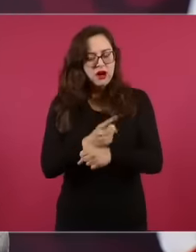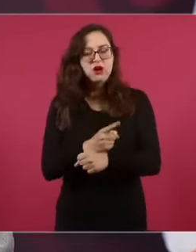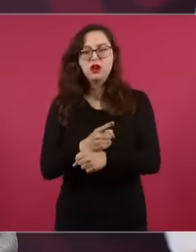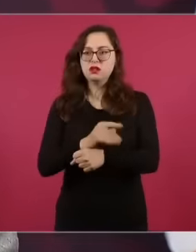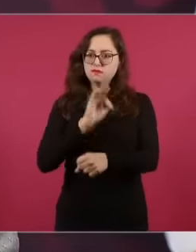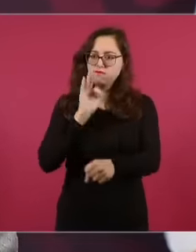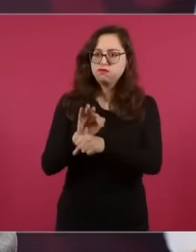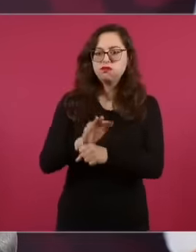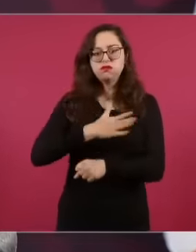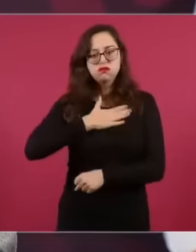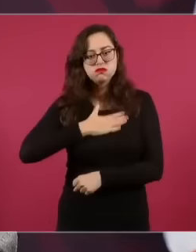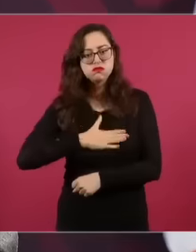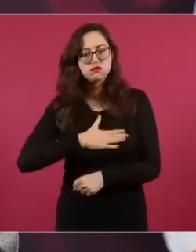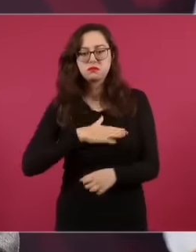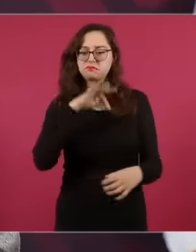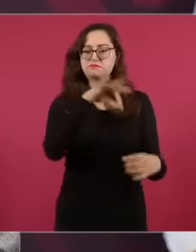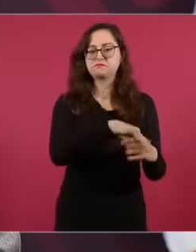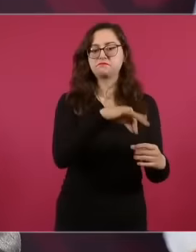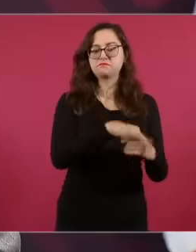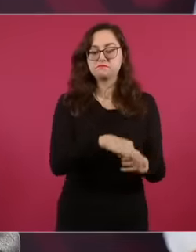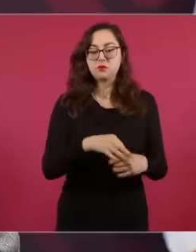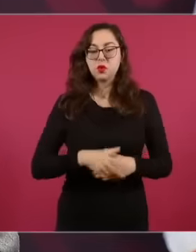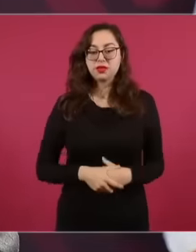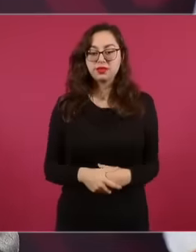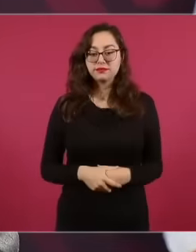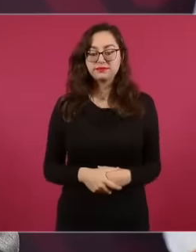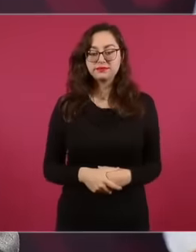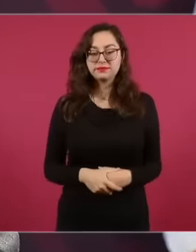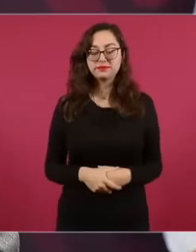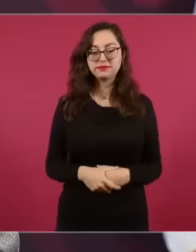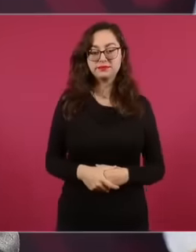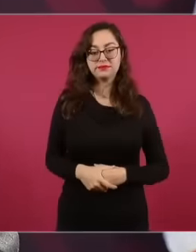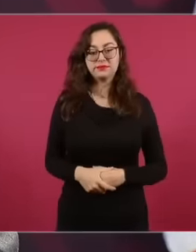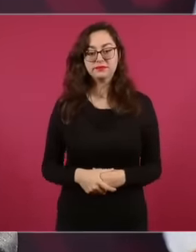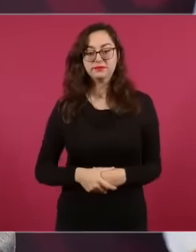justice That's